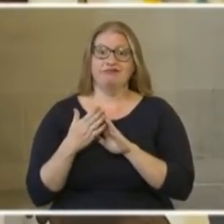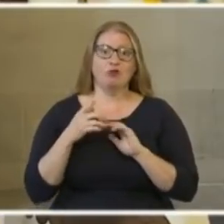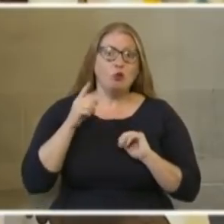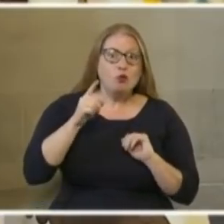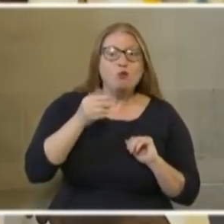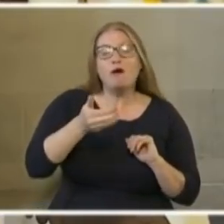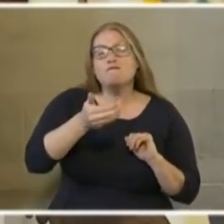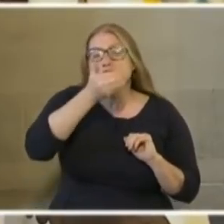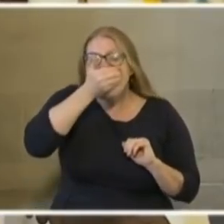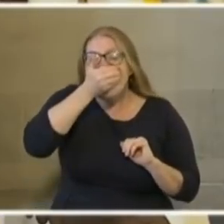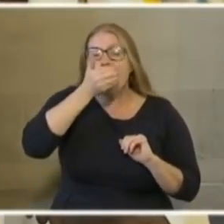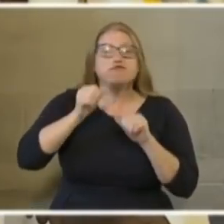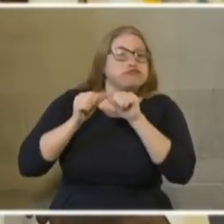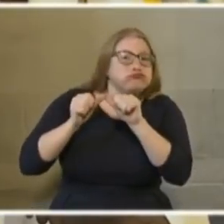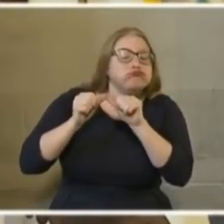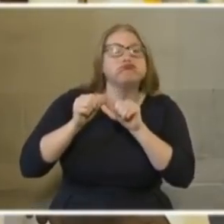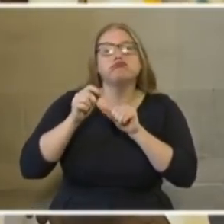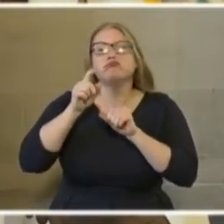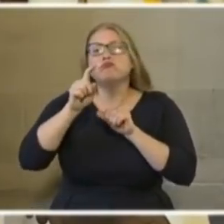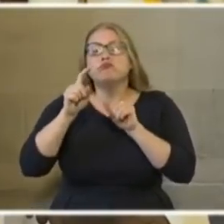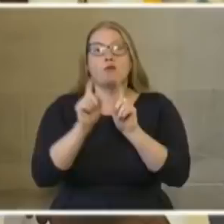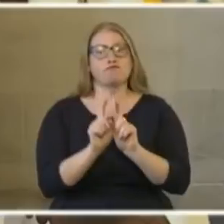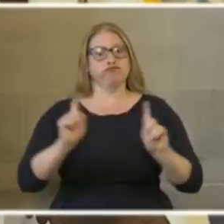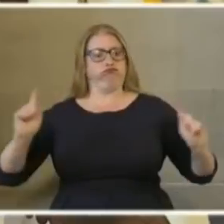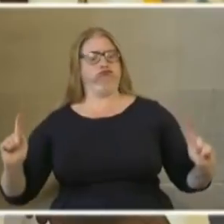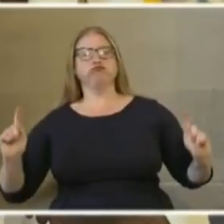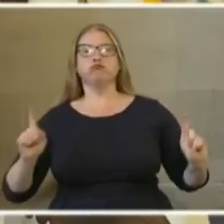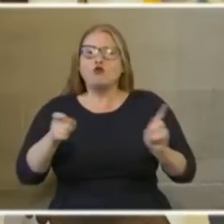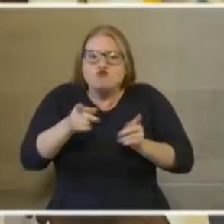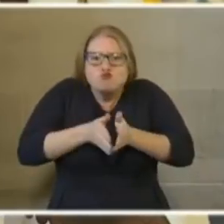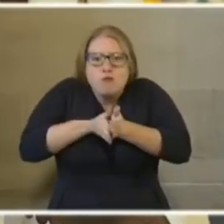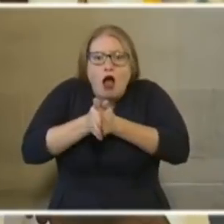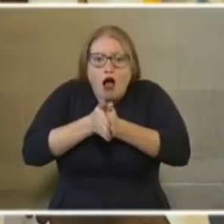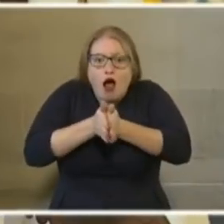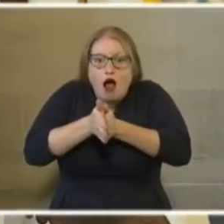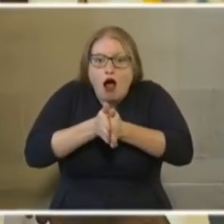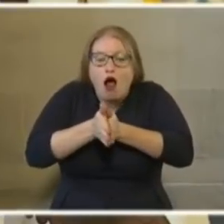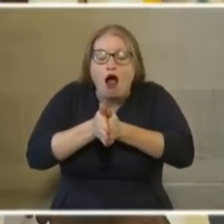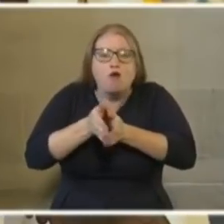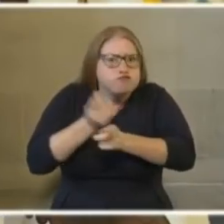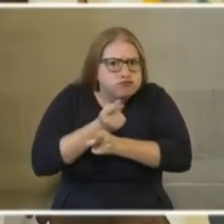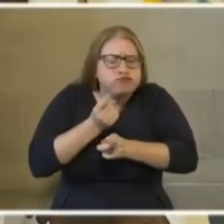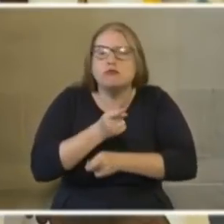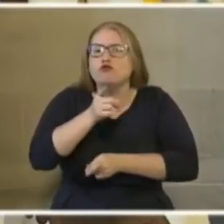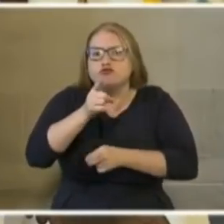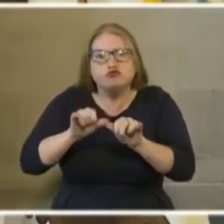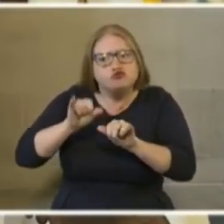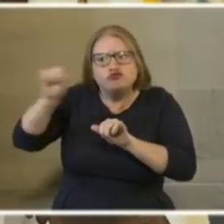BECAUSE WE KNOW THAT IT IS BECAUSE OF MANY PEOPLE IN THE CITY, THE FACT THAT YOU HAVE